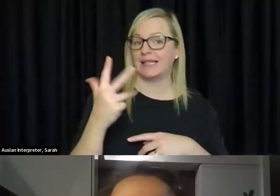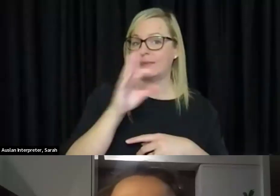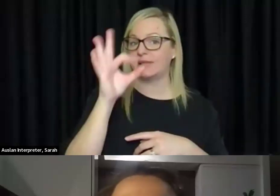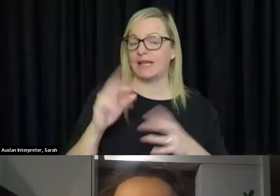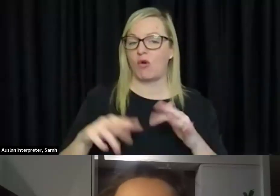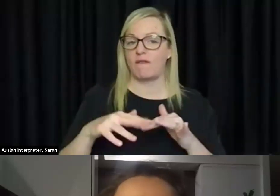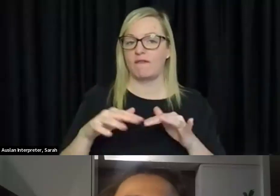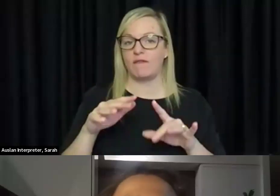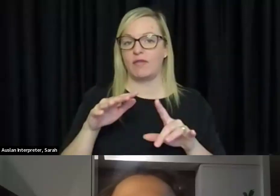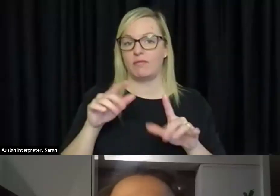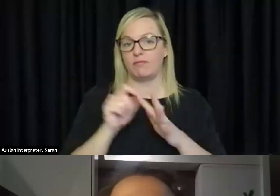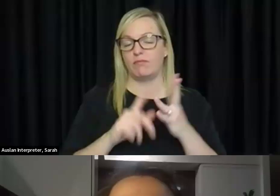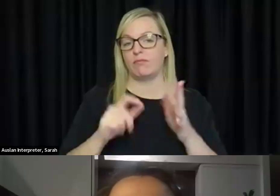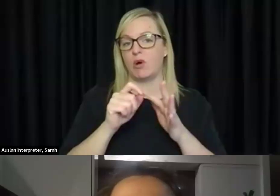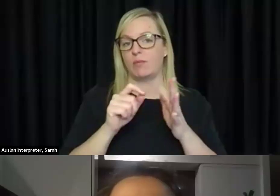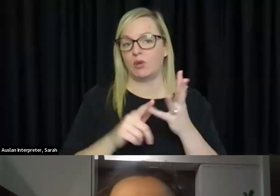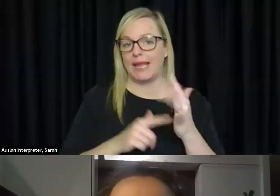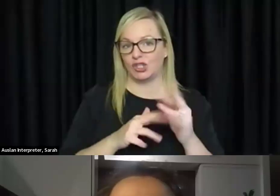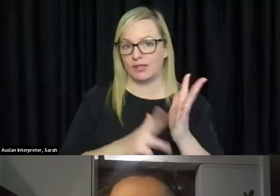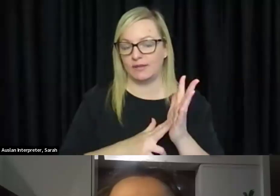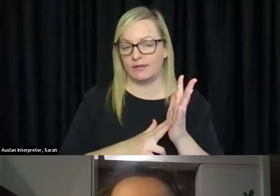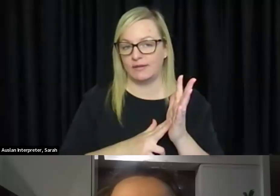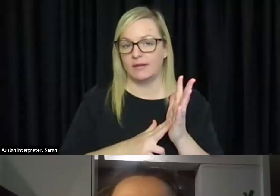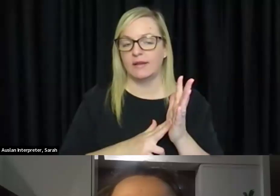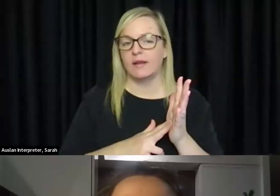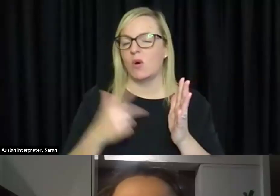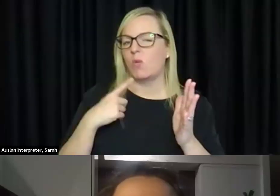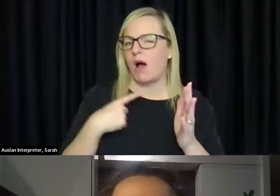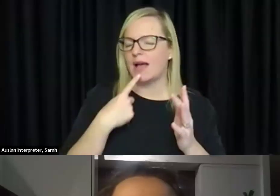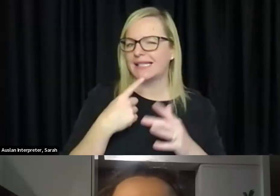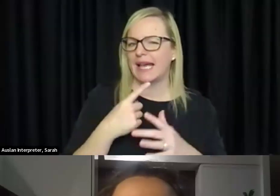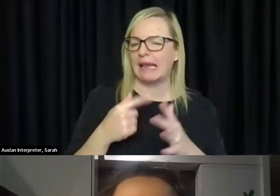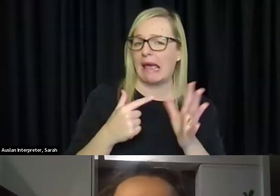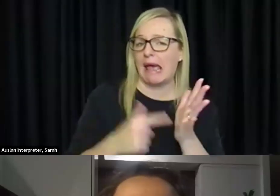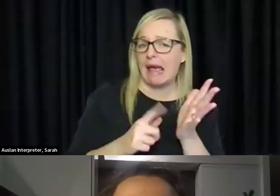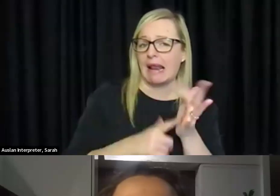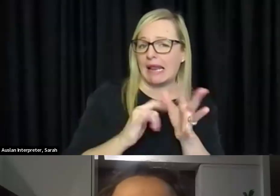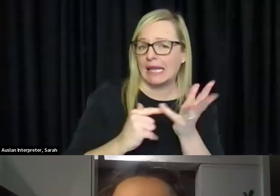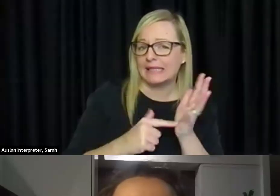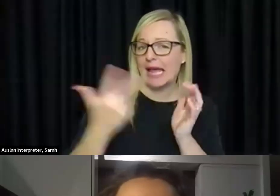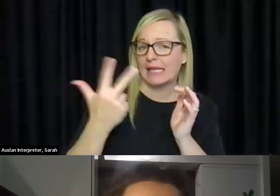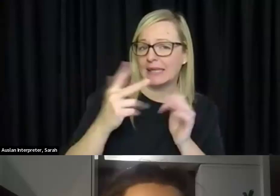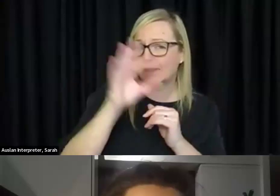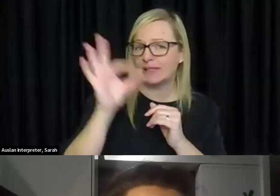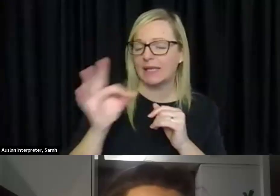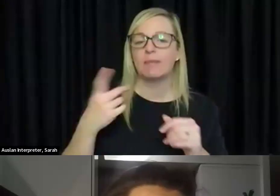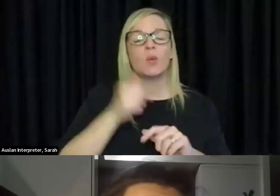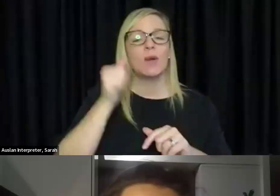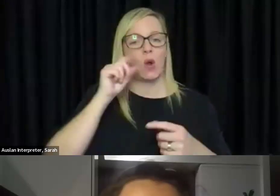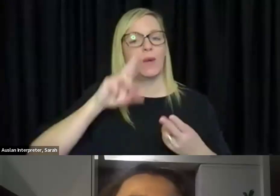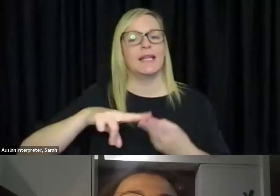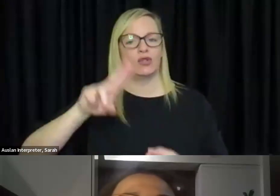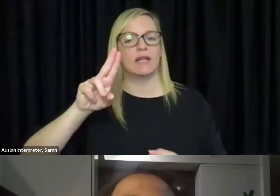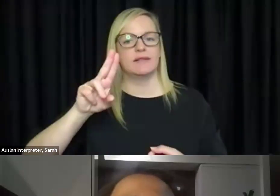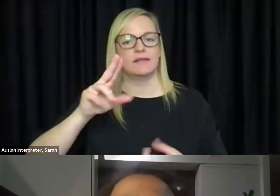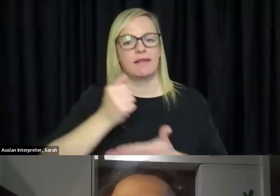say at least, because we know that that number is either increasing or going to continue to increase